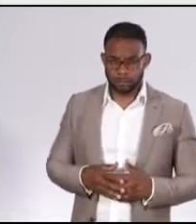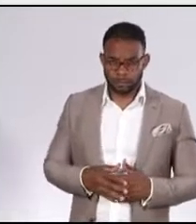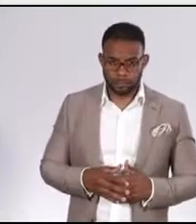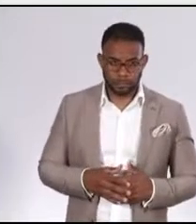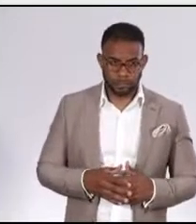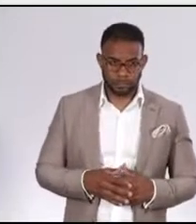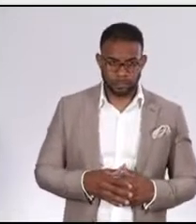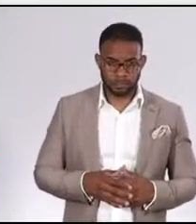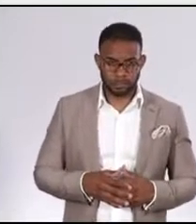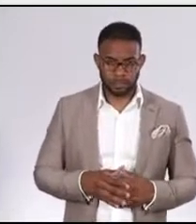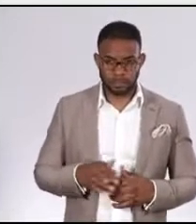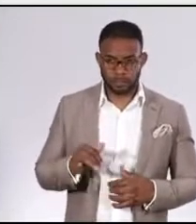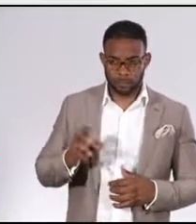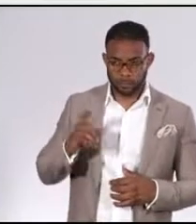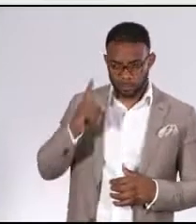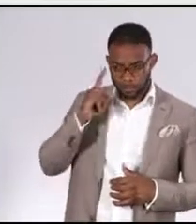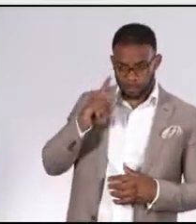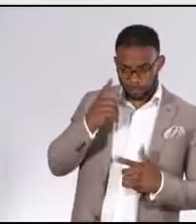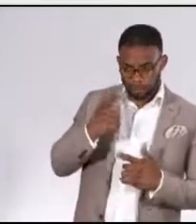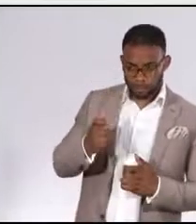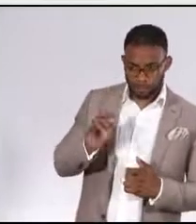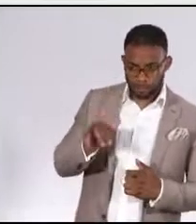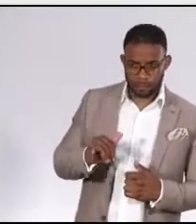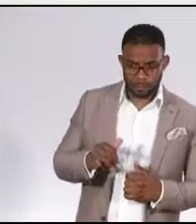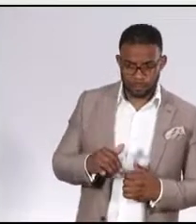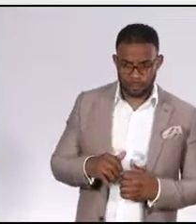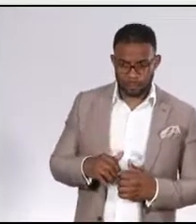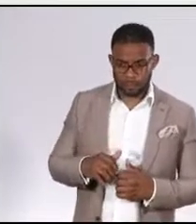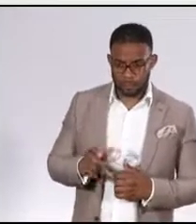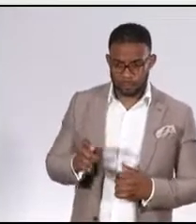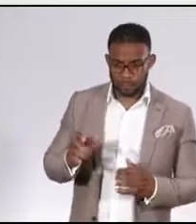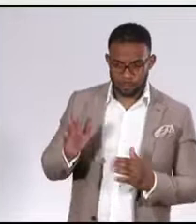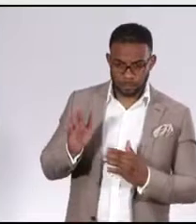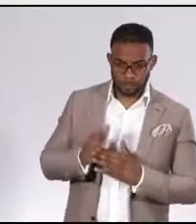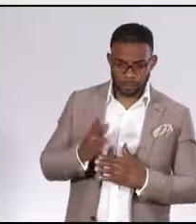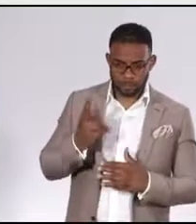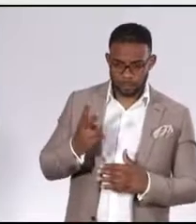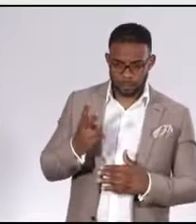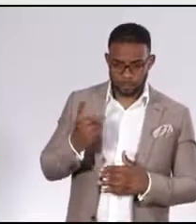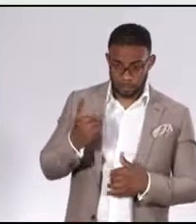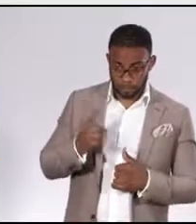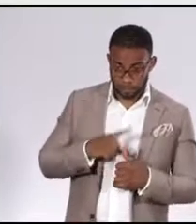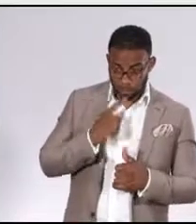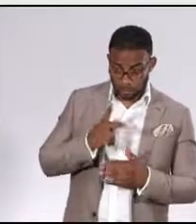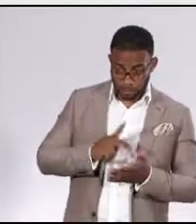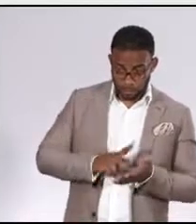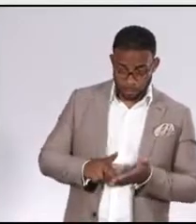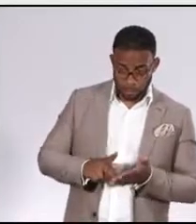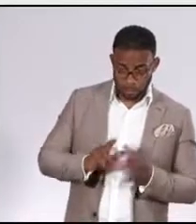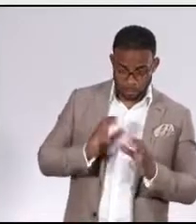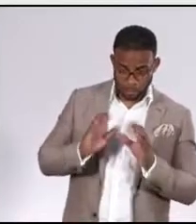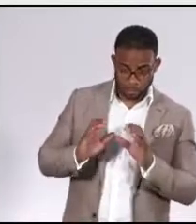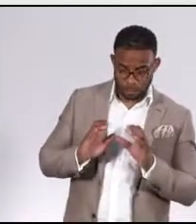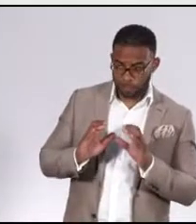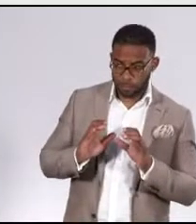James, I think it's interesting that. The top 21 is purely a communication problem.